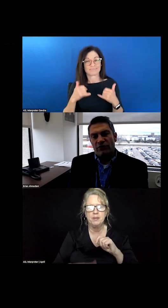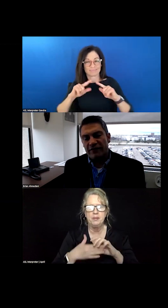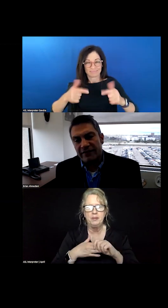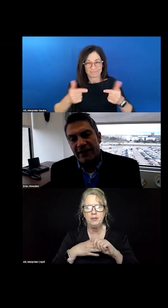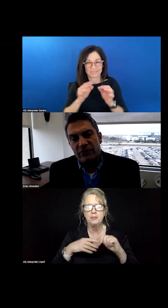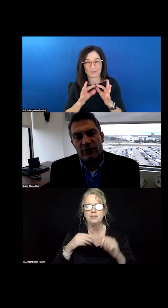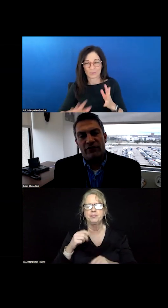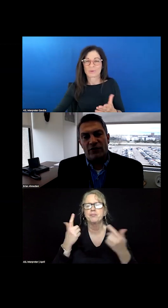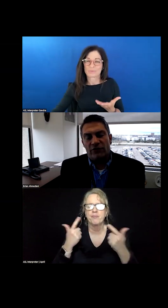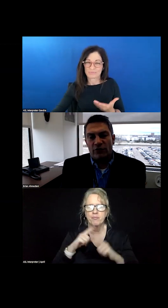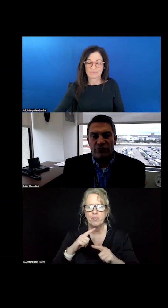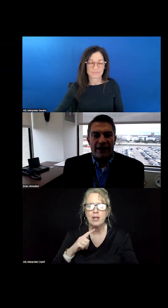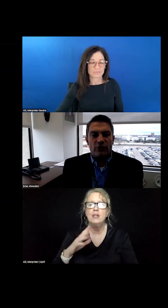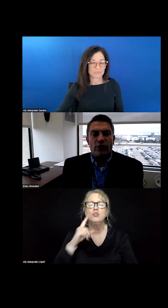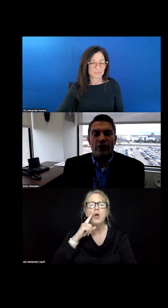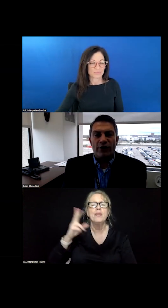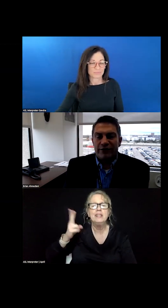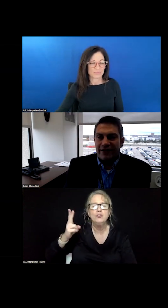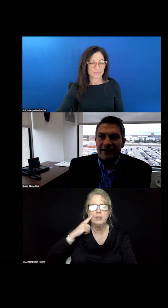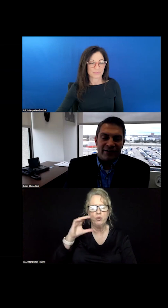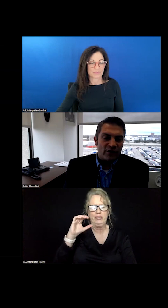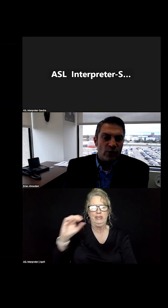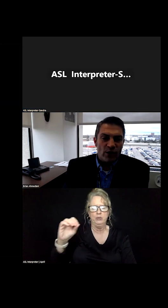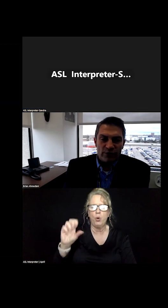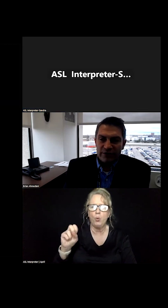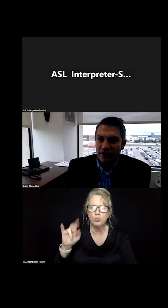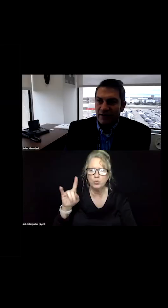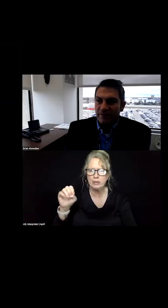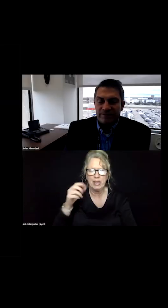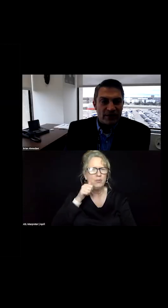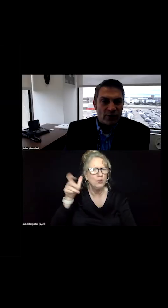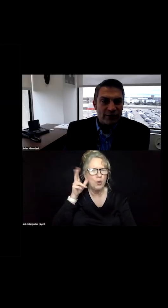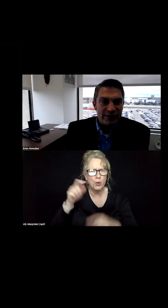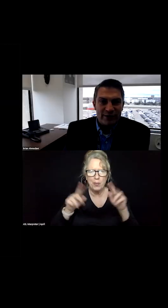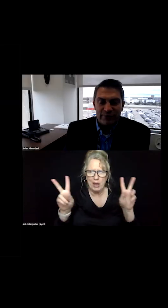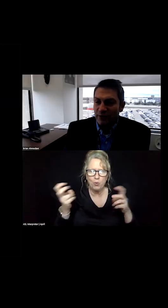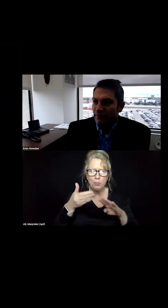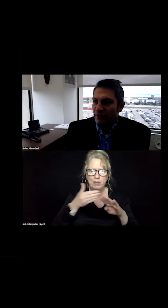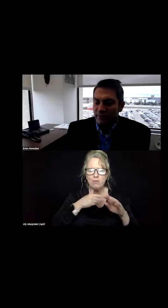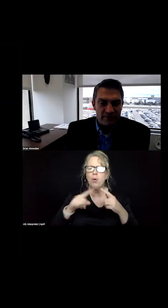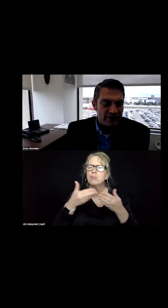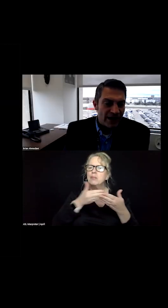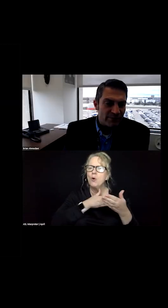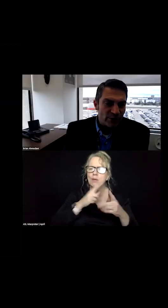JUST AS A HISTORY OF ZERO SUICIDE, YOU HEARD THE QUOTE FROM DON